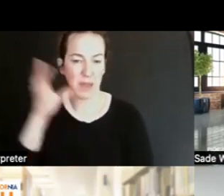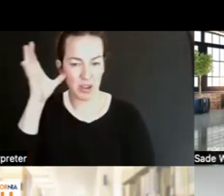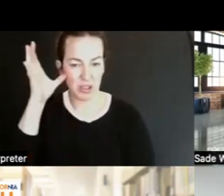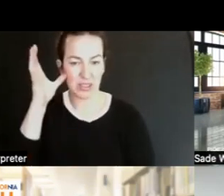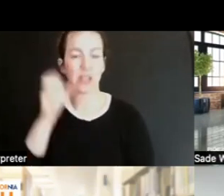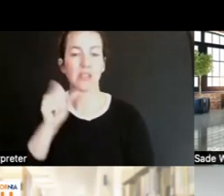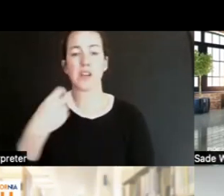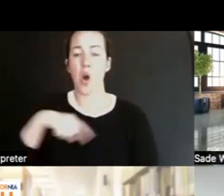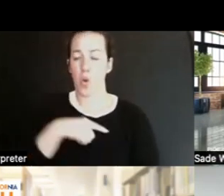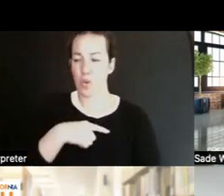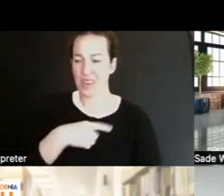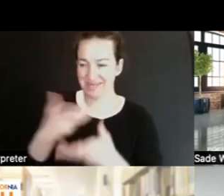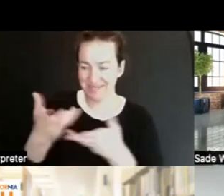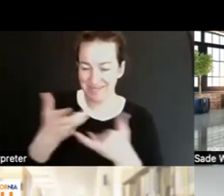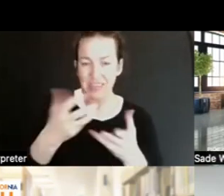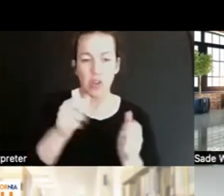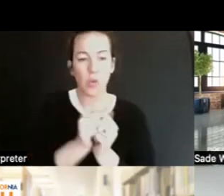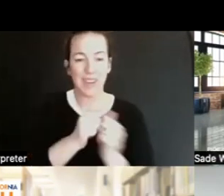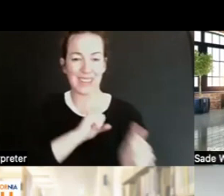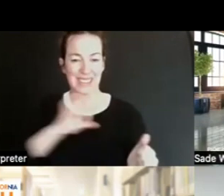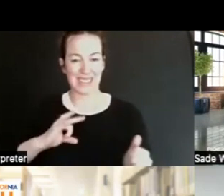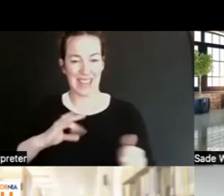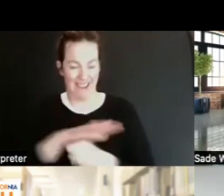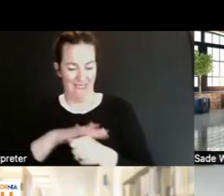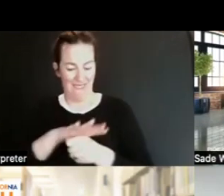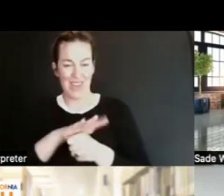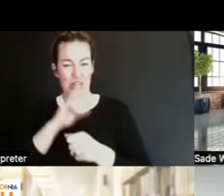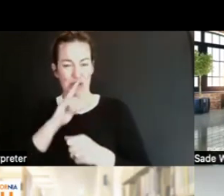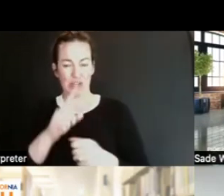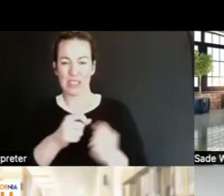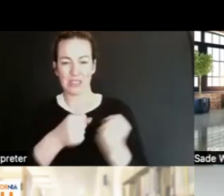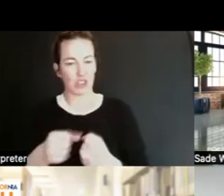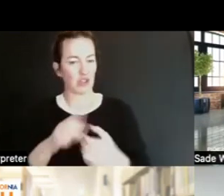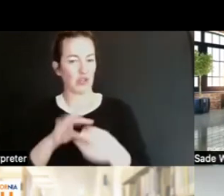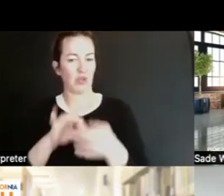with our internal staff who had a really solid relationship with their community,